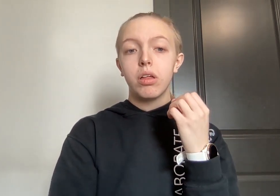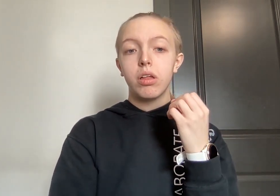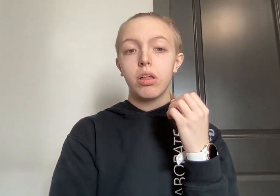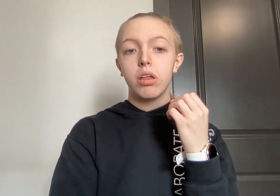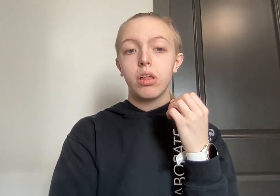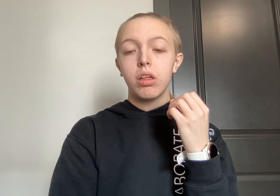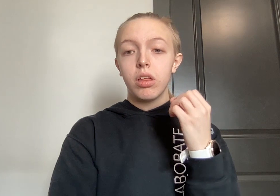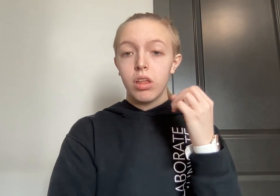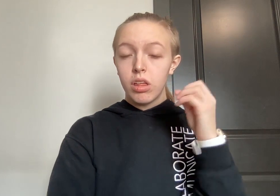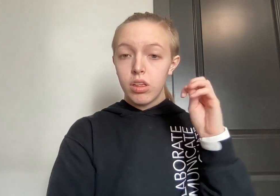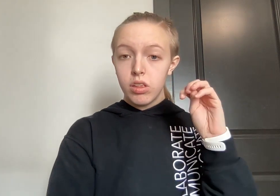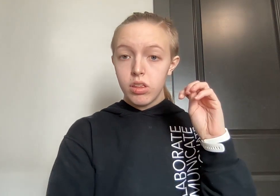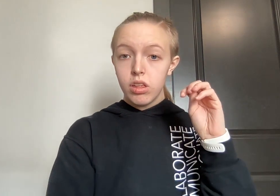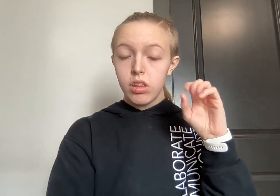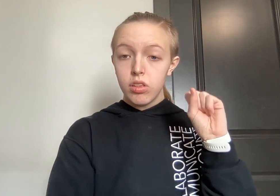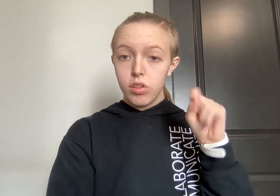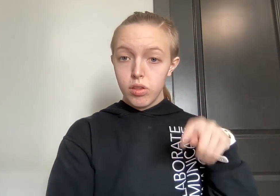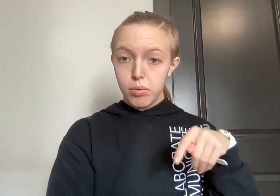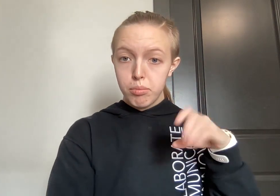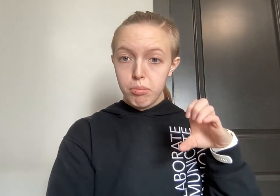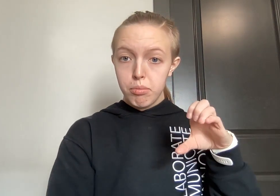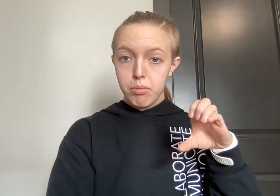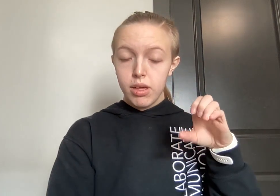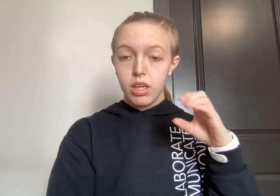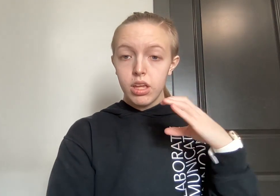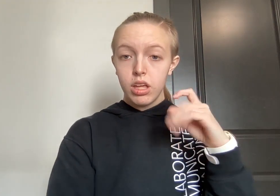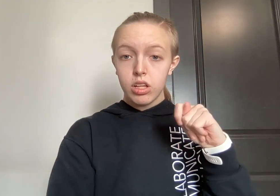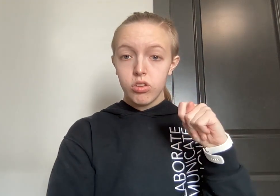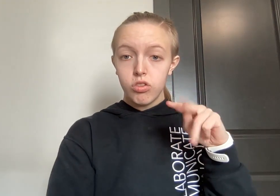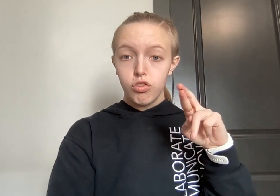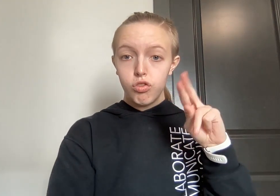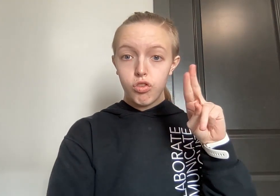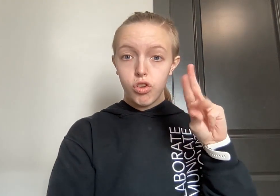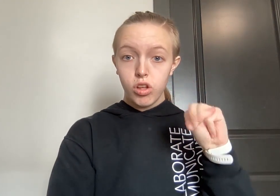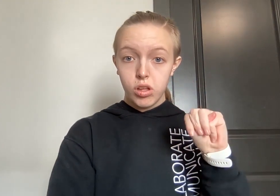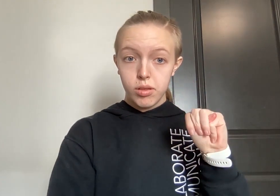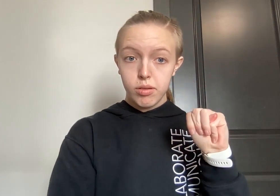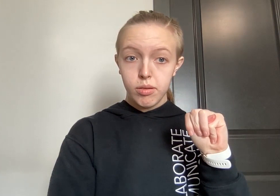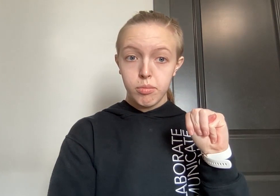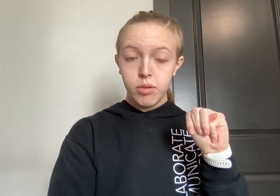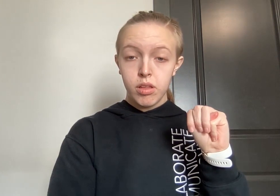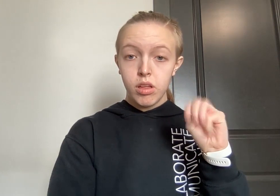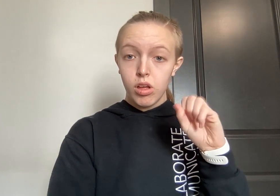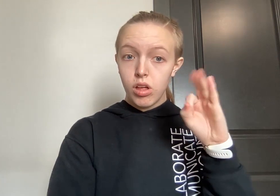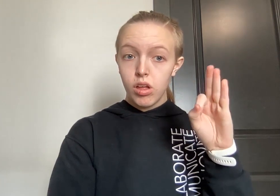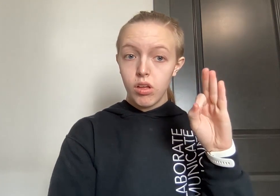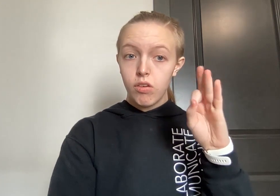spectrum